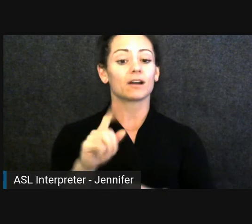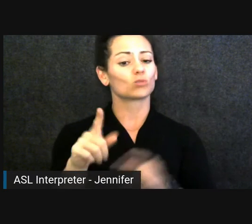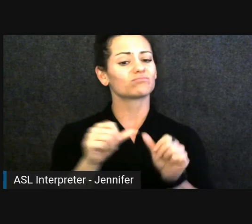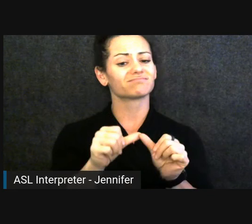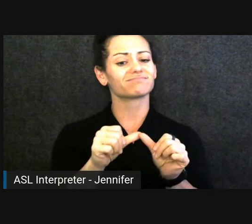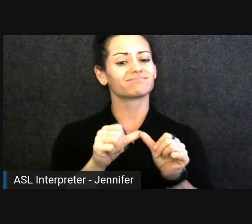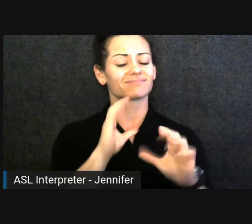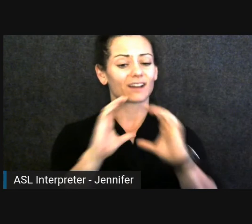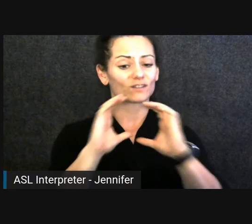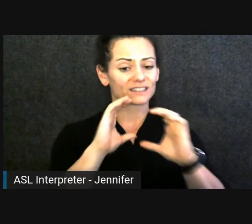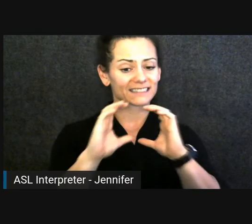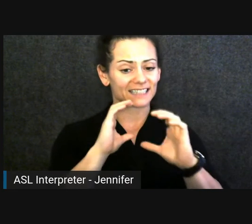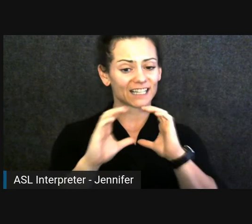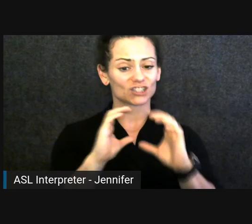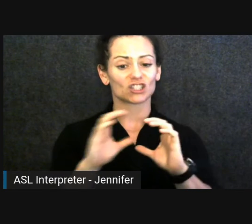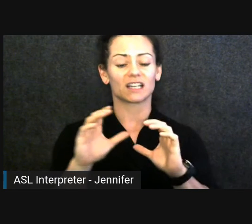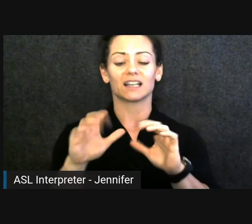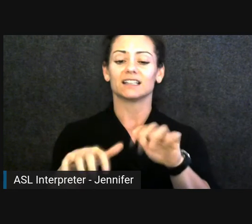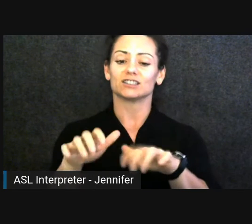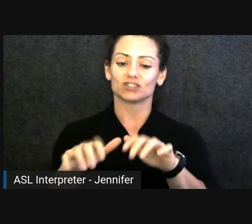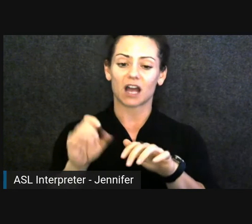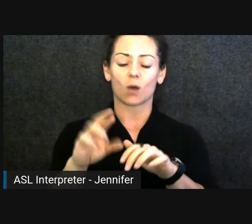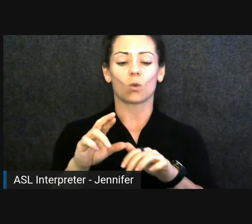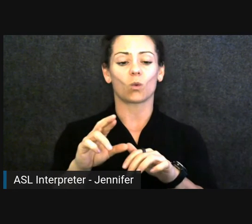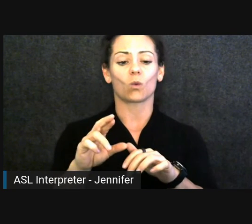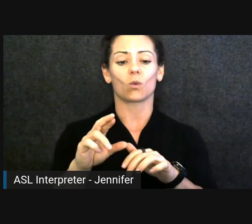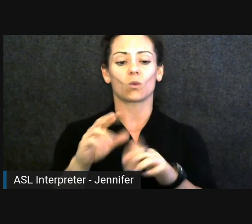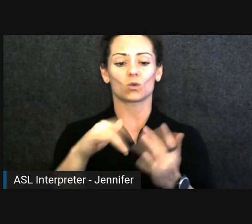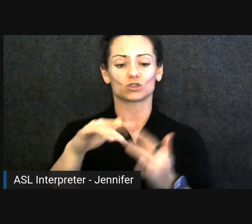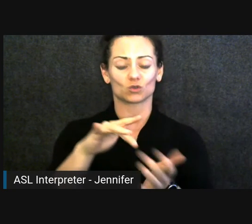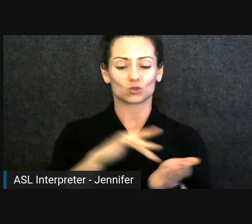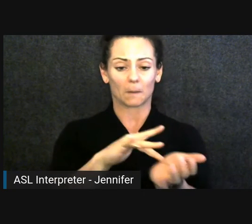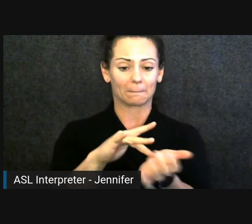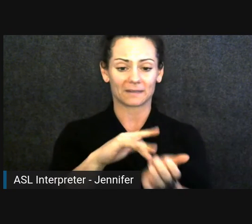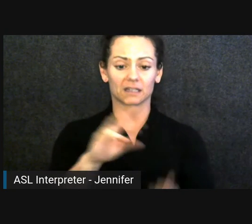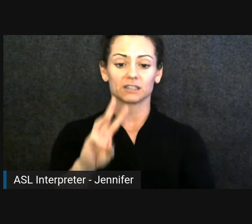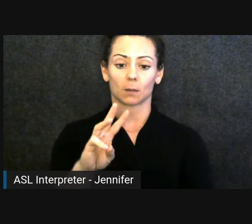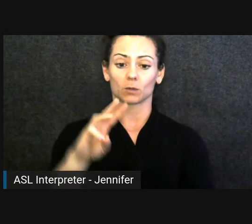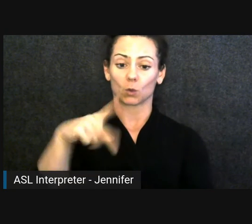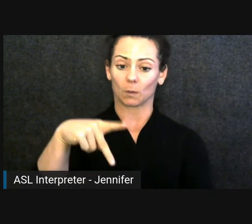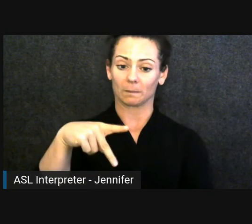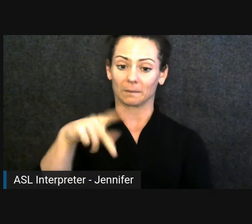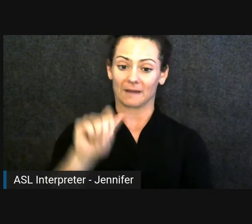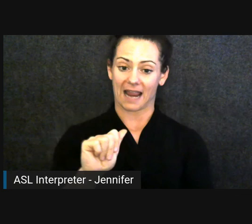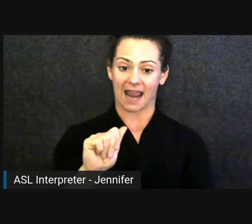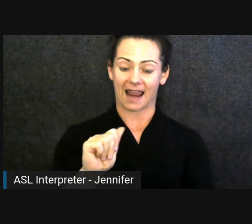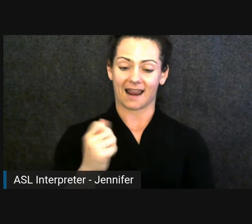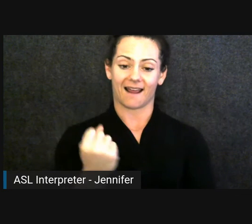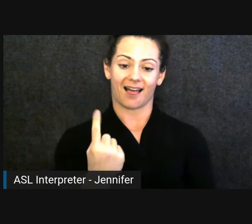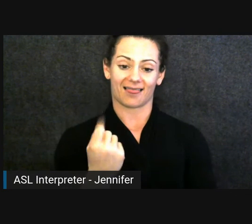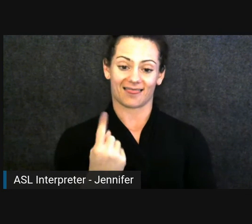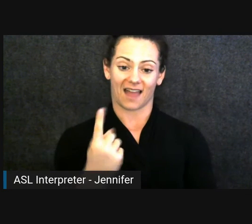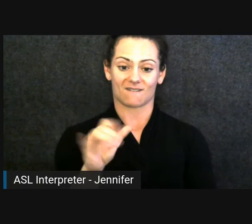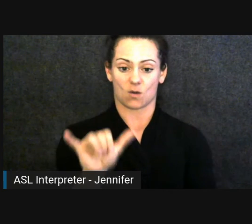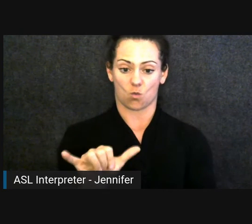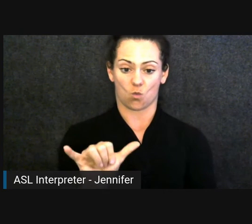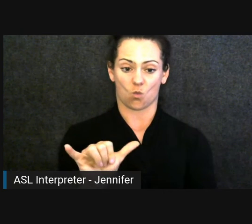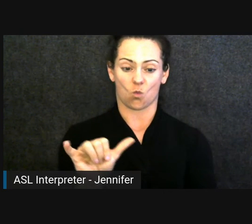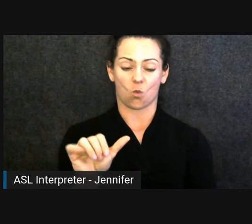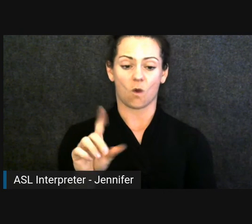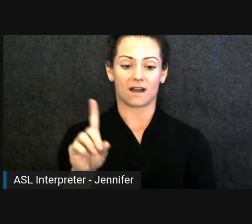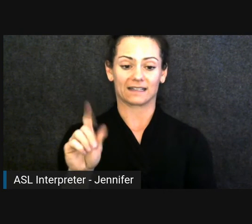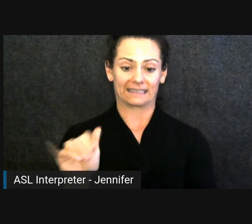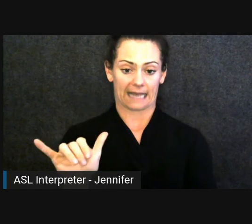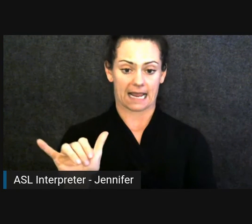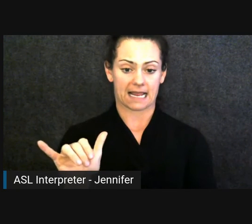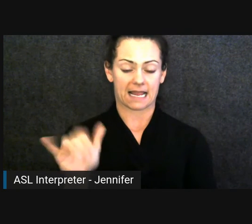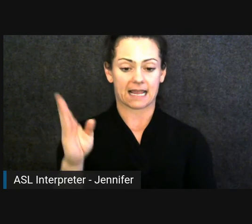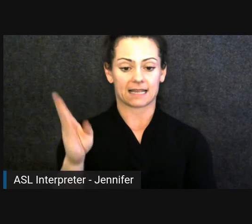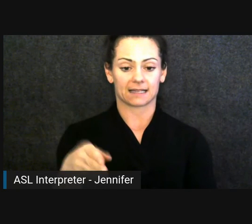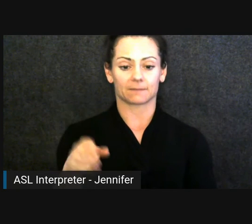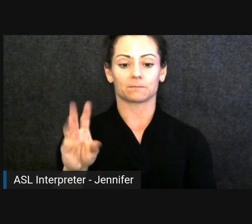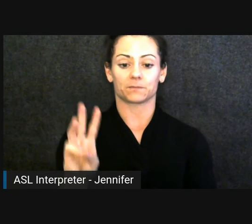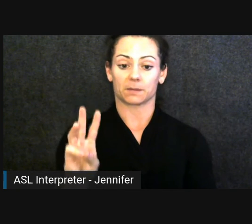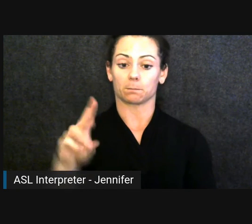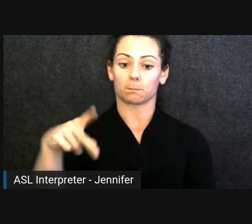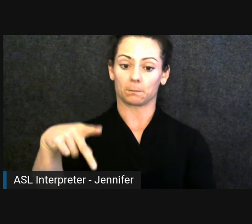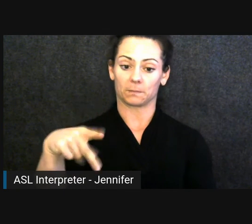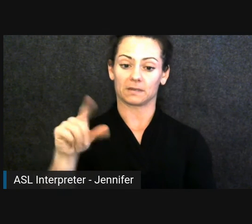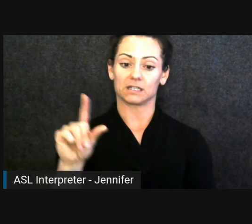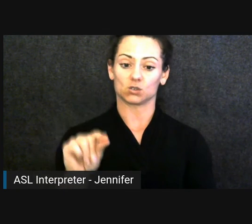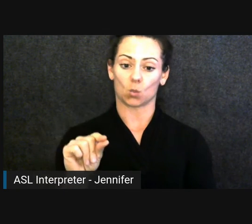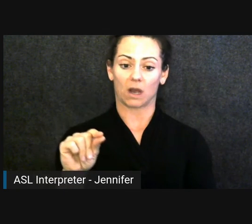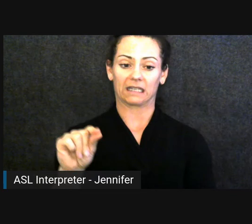on social media using the #WPA11yDay and #WP2022.